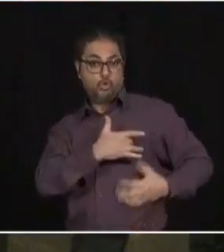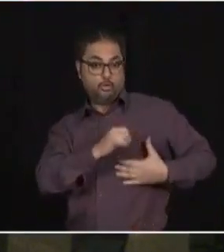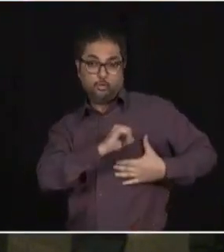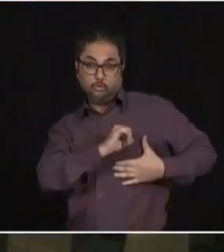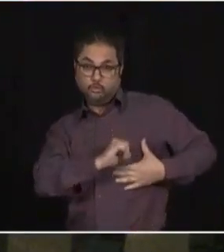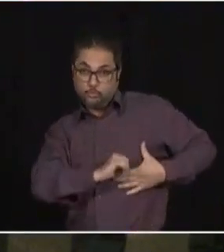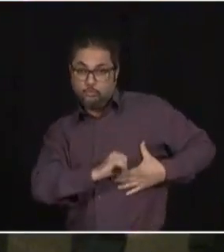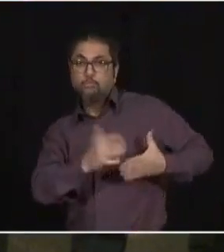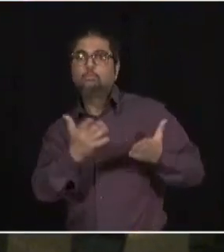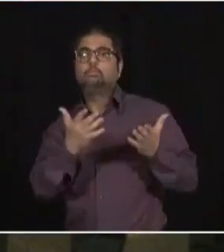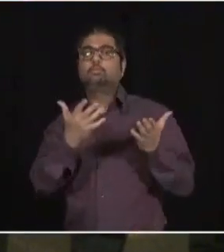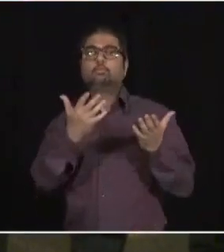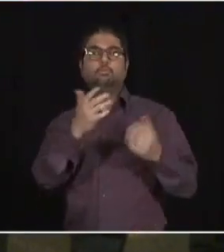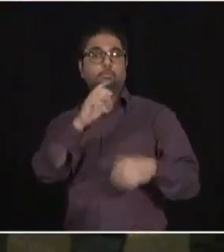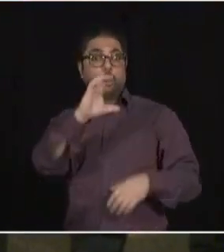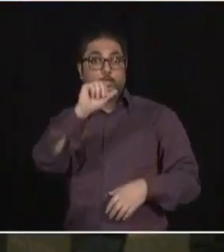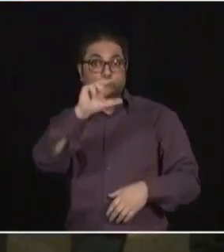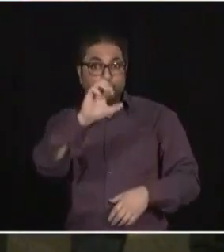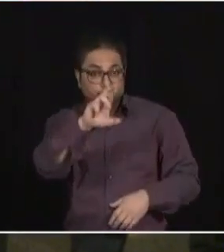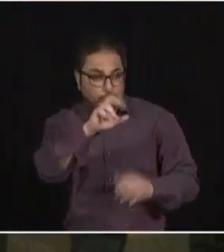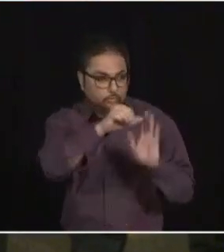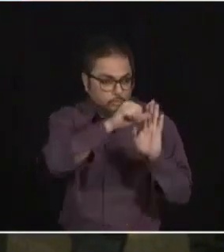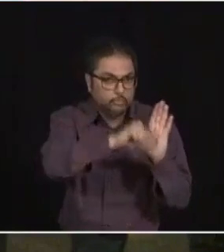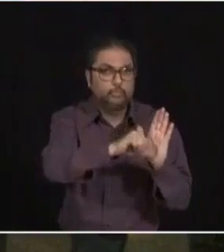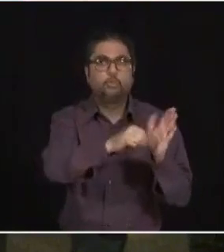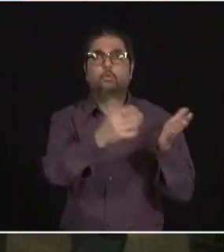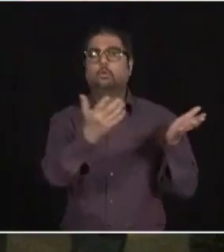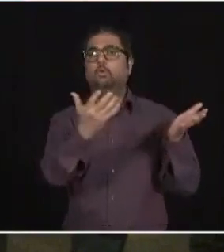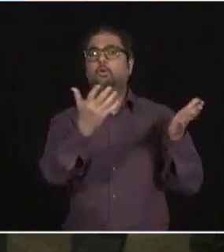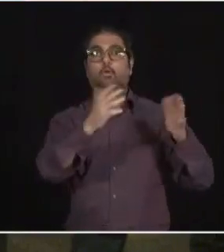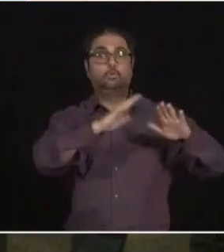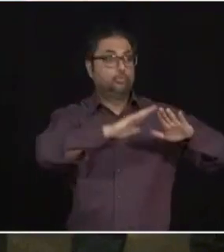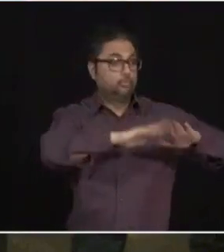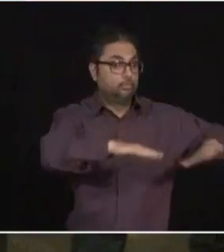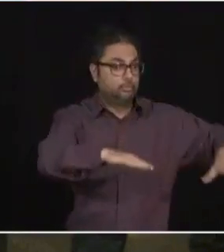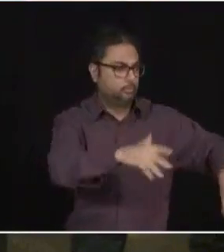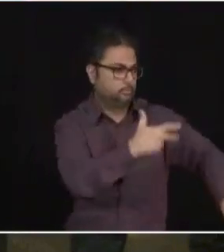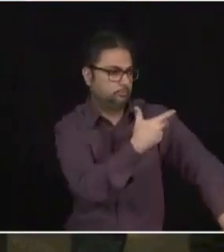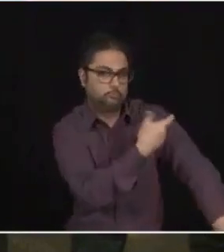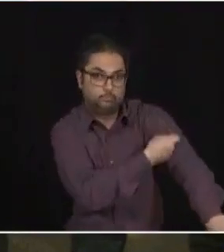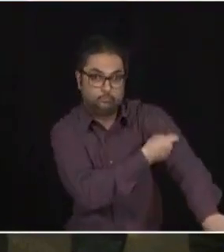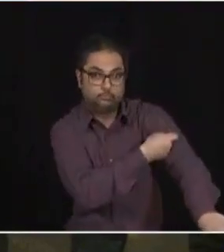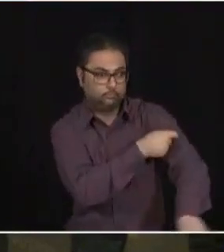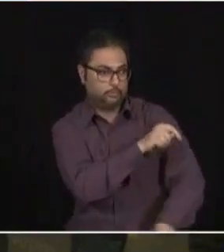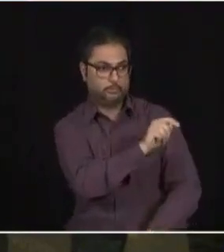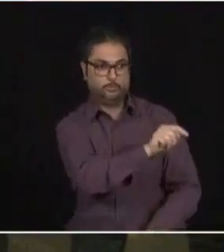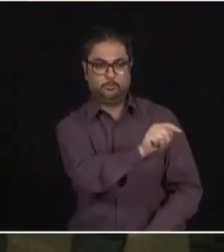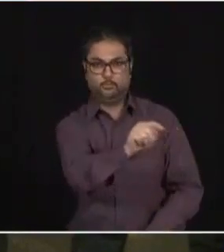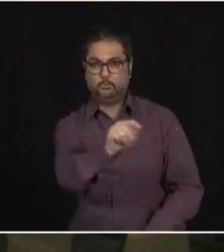getting people the cardiac and cancer surgeries they need, getting children vaccinated of course is also very important.